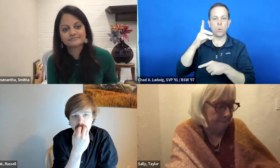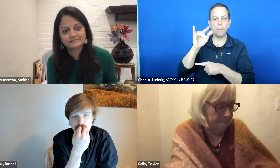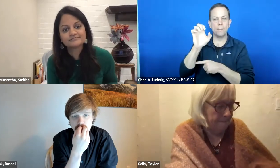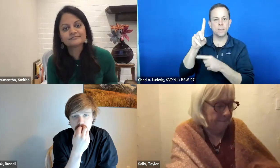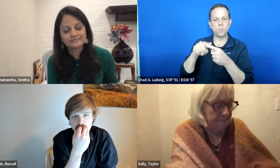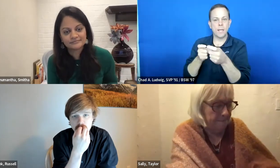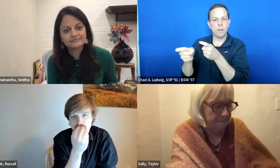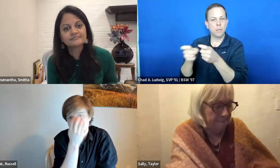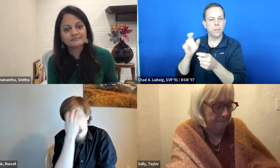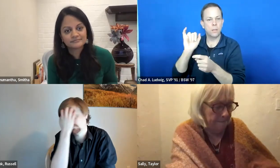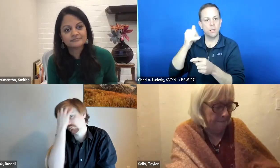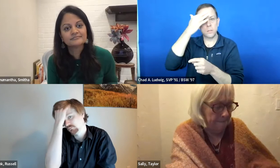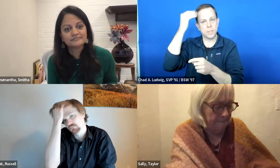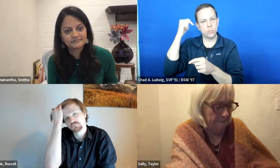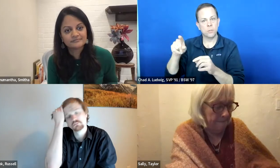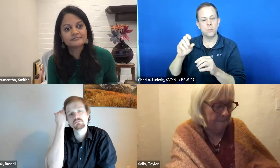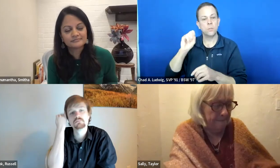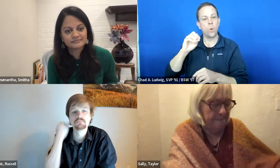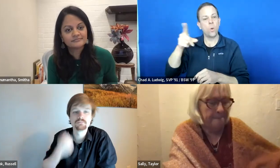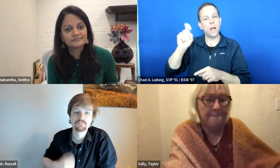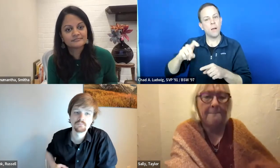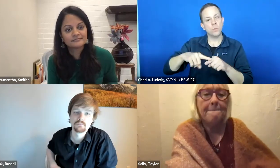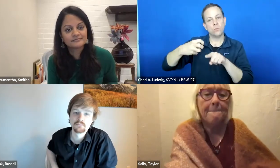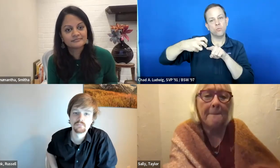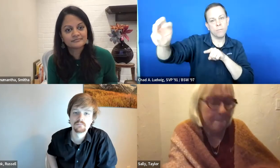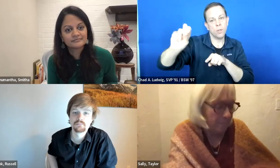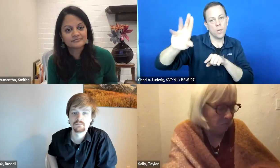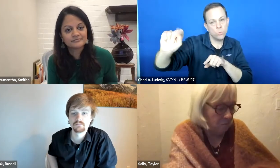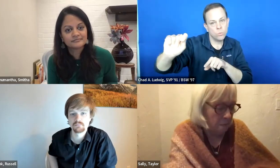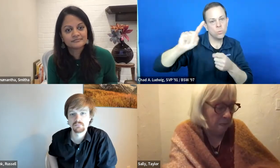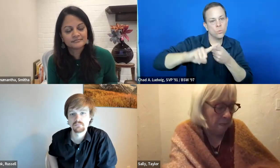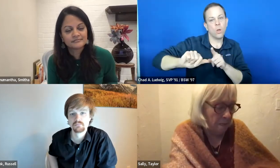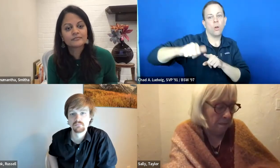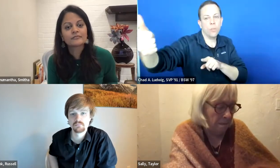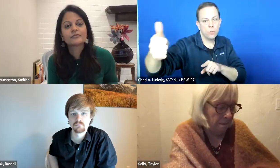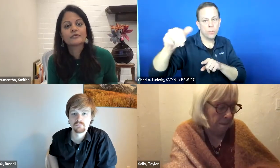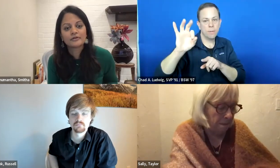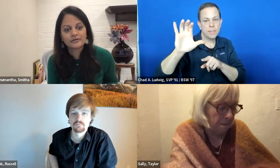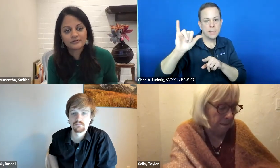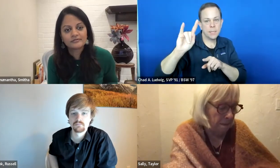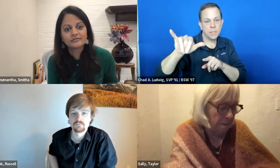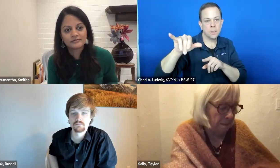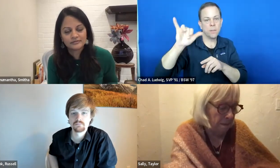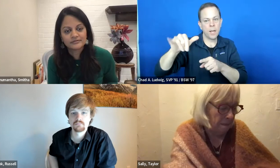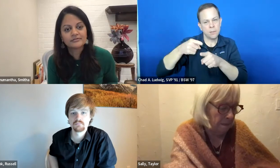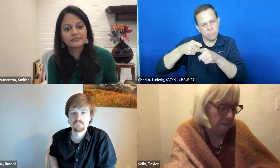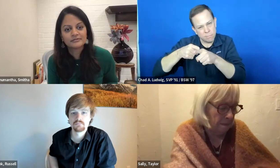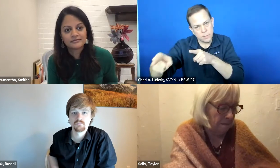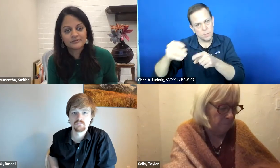They don't have the right building. They're not equipped to handle specific dementia patients, so they had to be referred out to other facilities